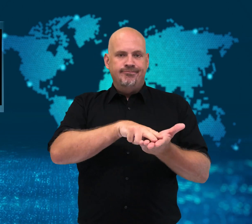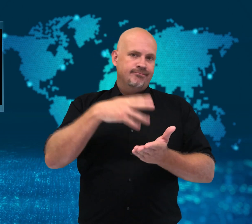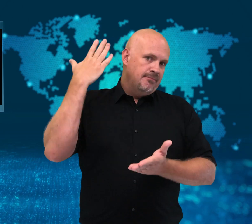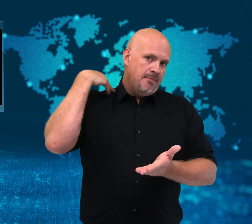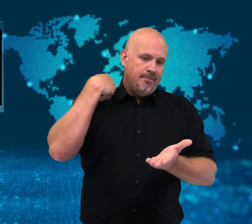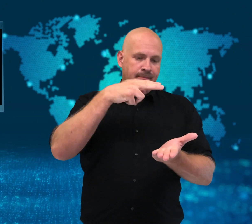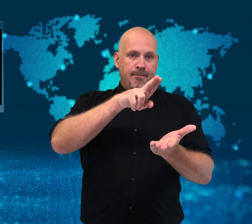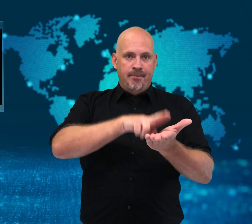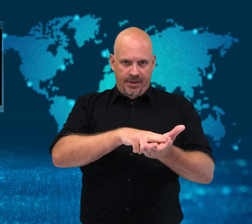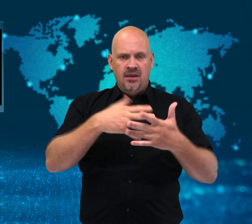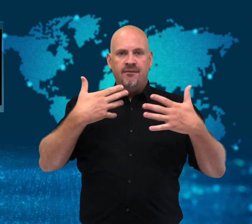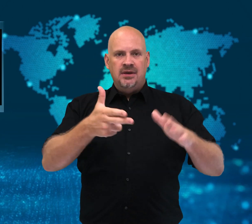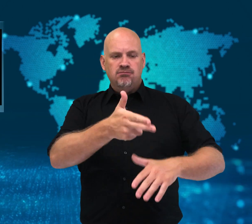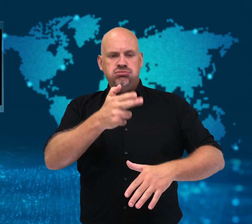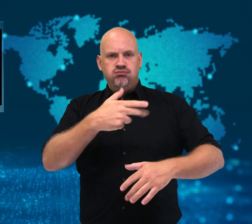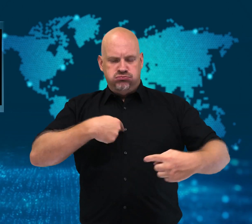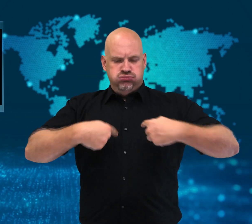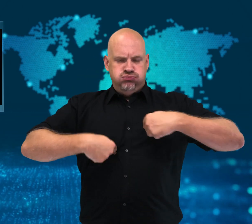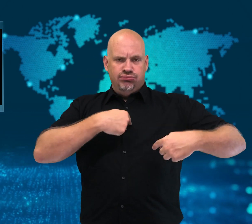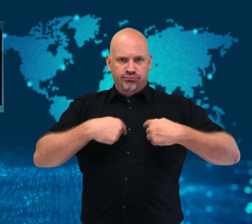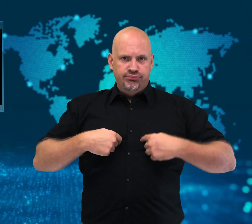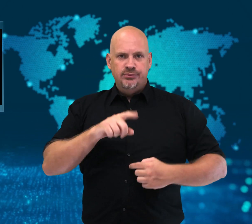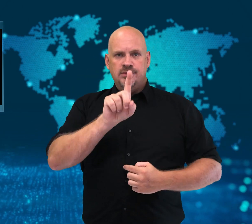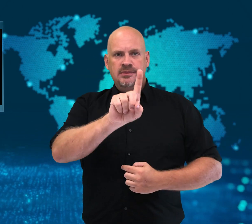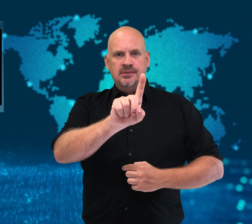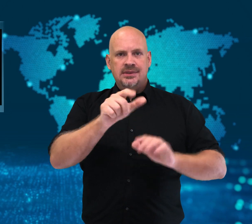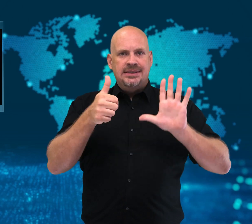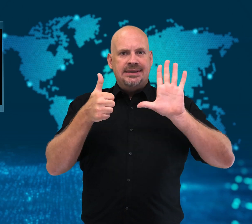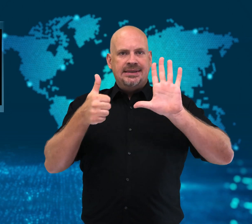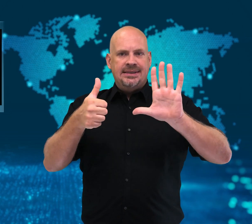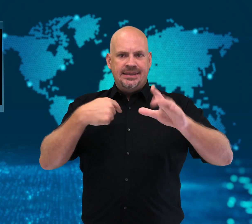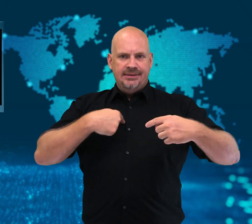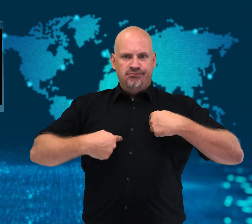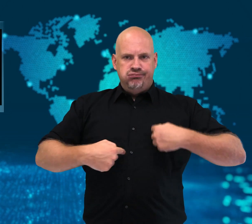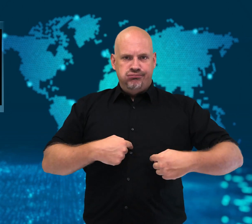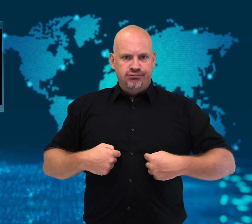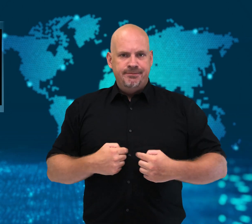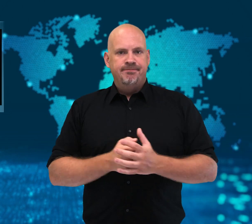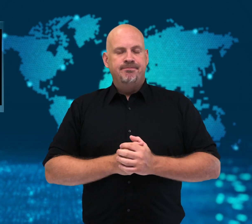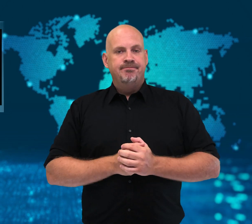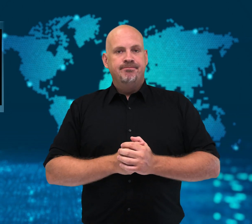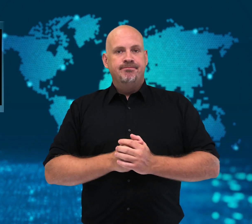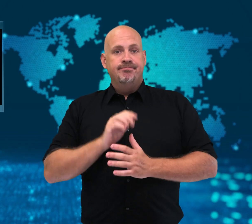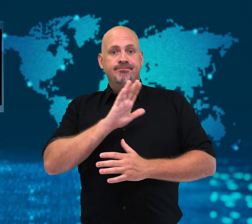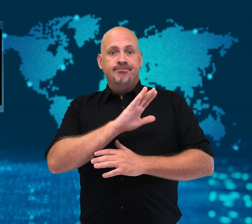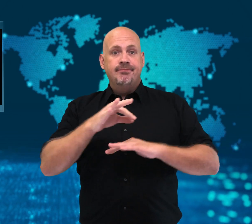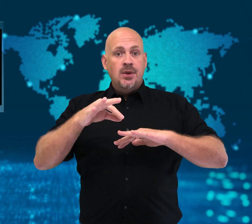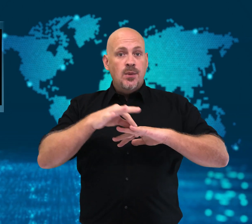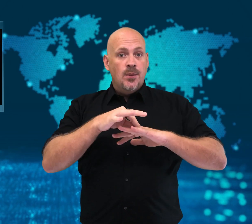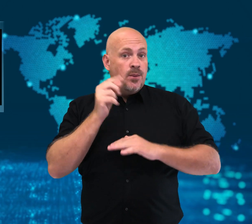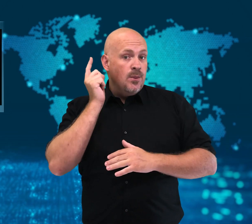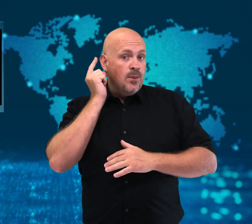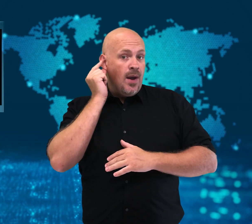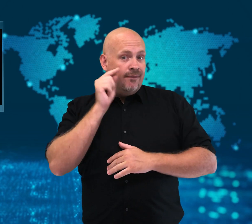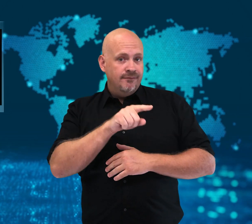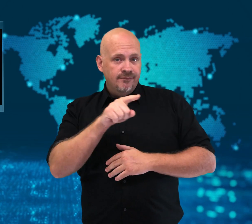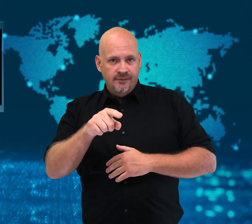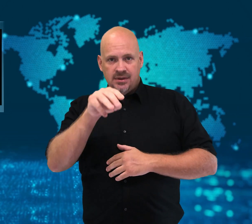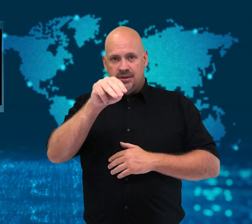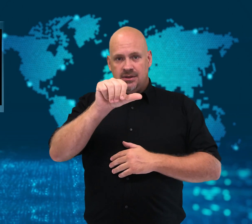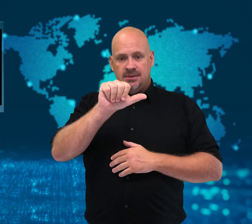His wife, Martine Moise, was also seriously injured.